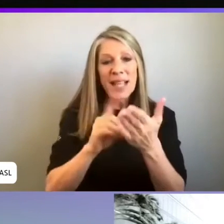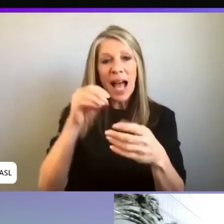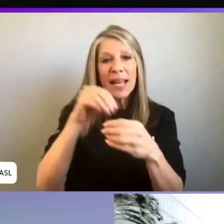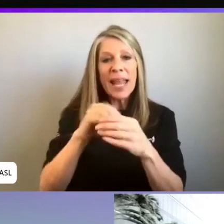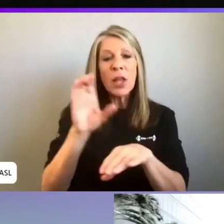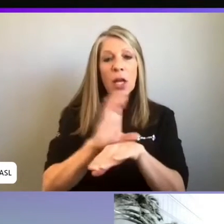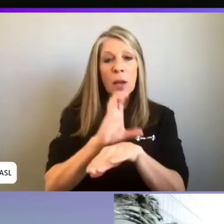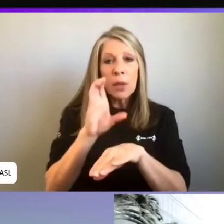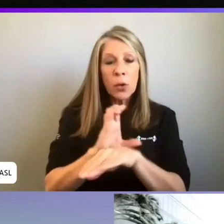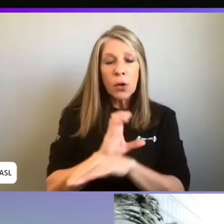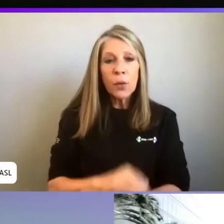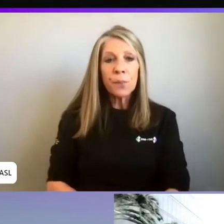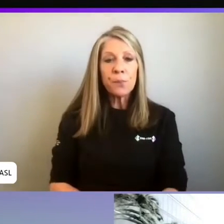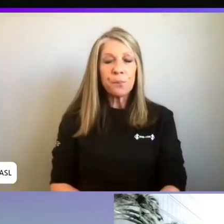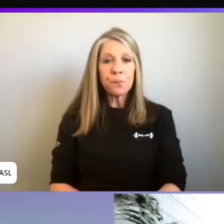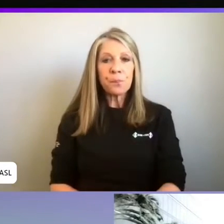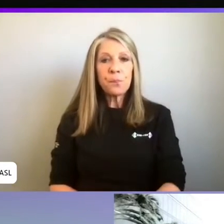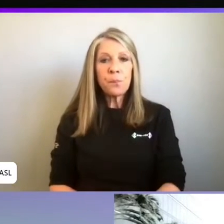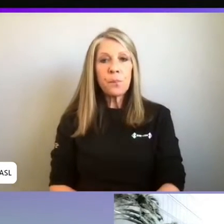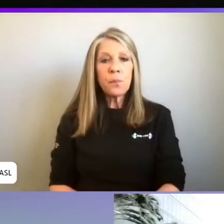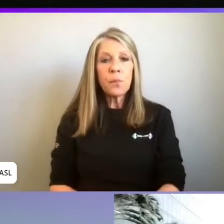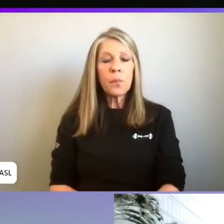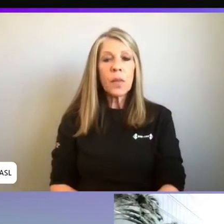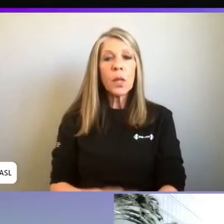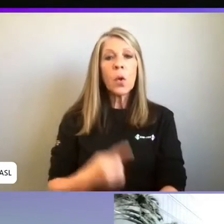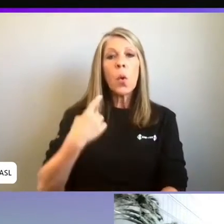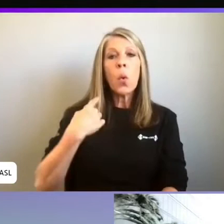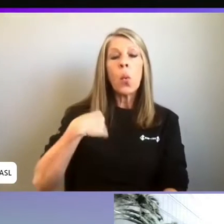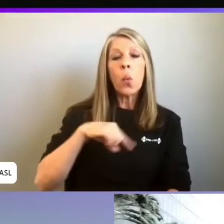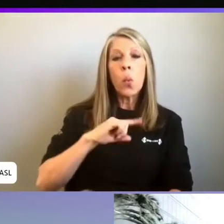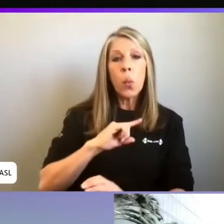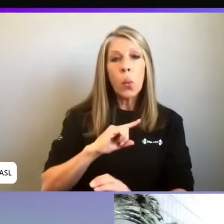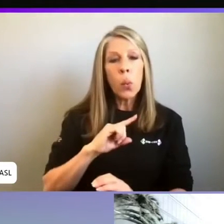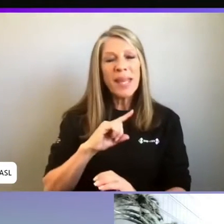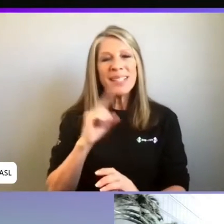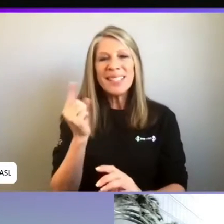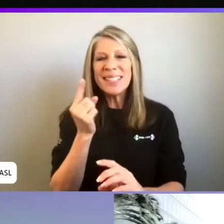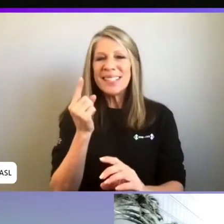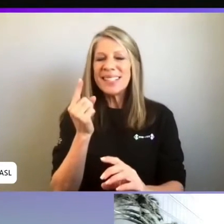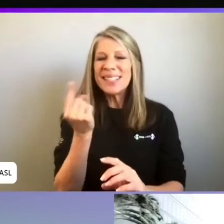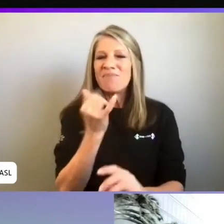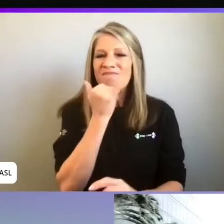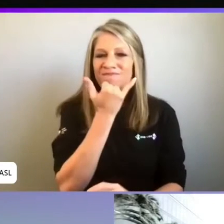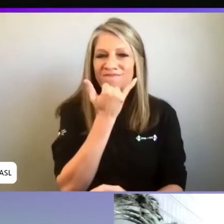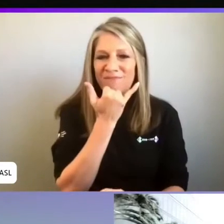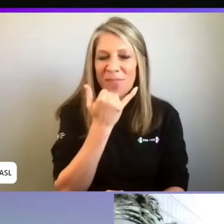for us. And print this out some things on swell paper and get that design into the